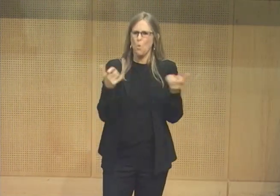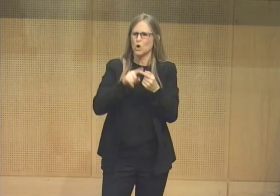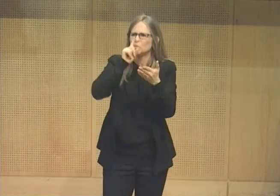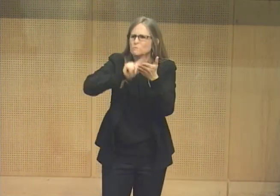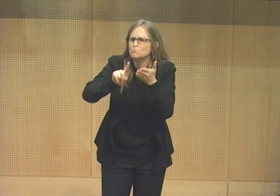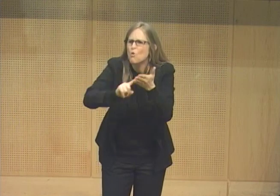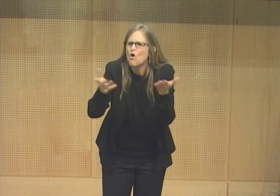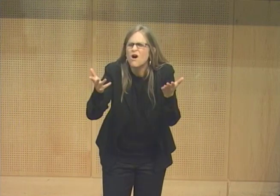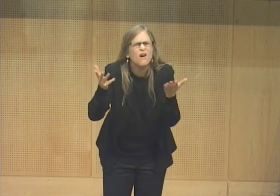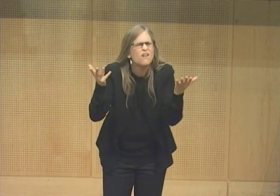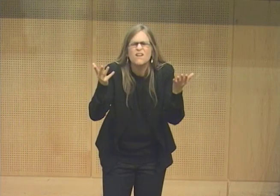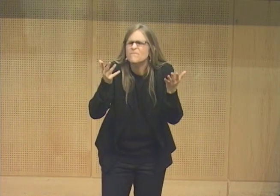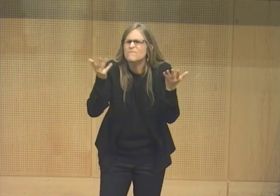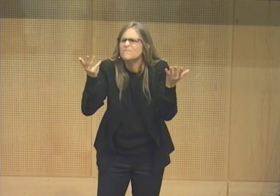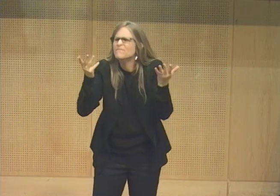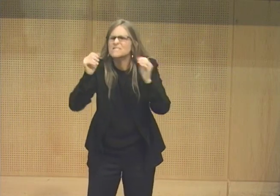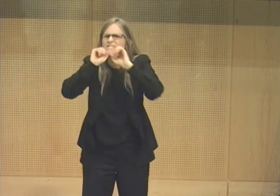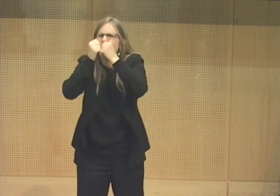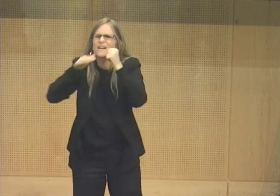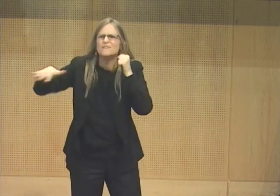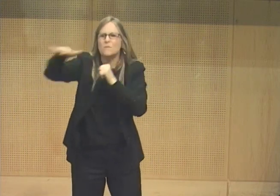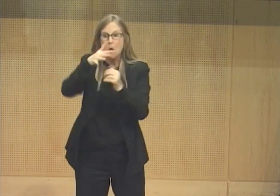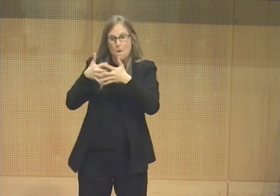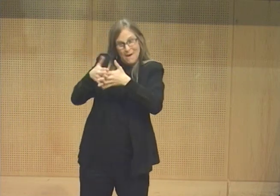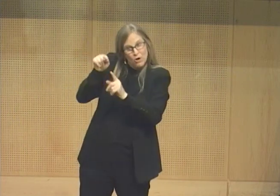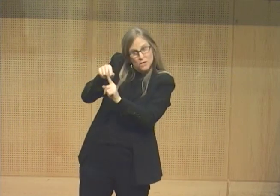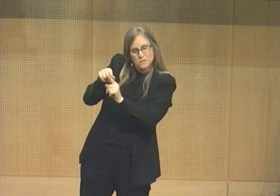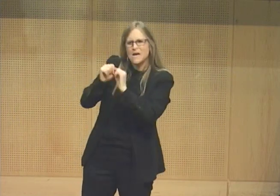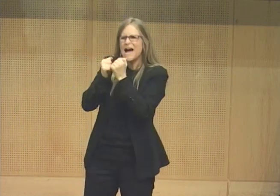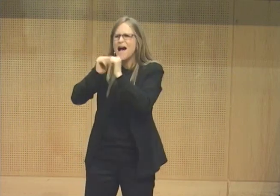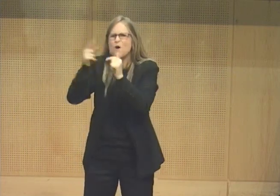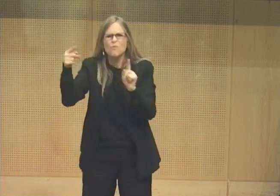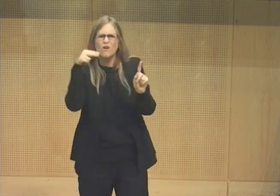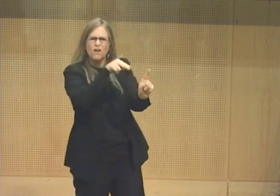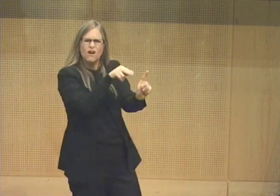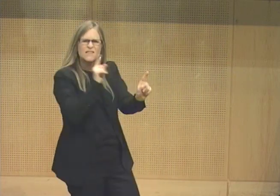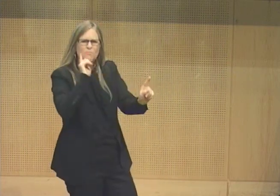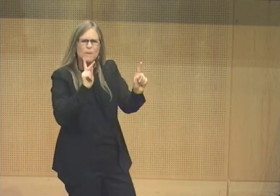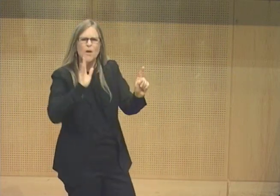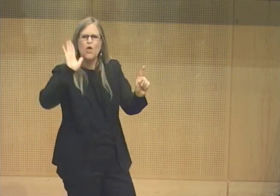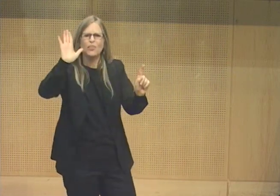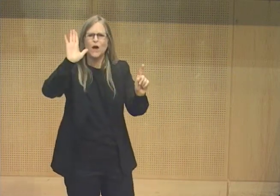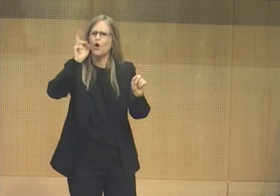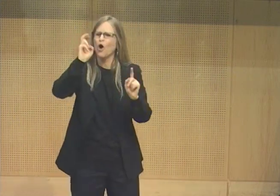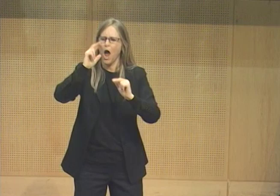I wanted to explore the image of Deaf people. How do your regular, average Americans